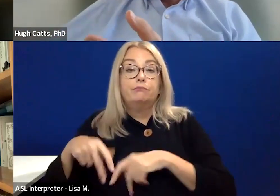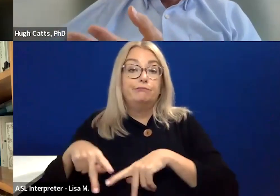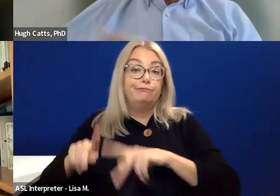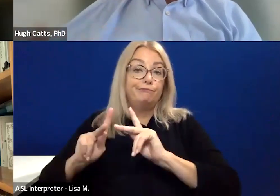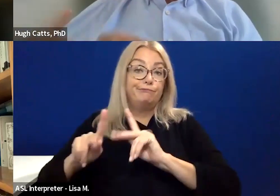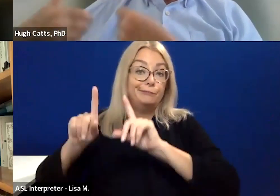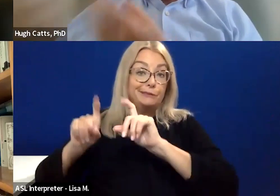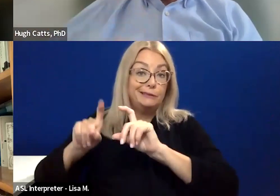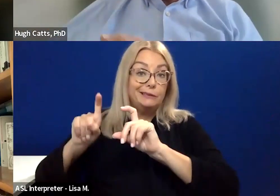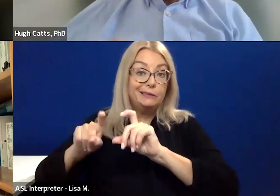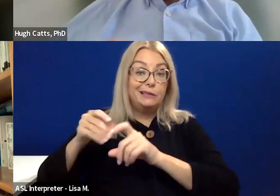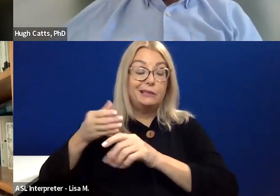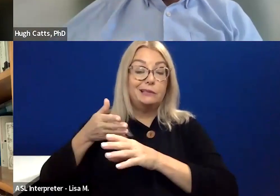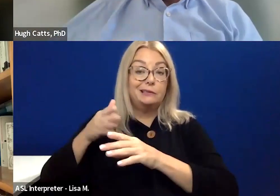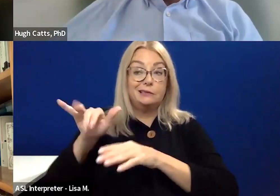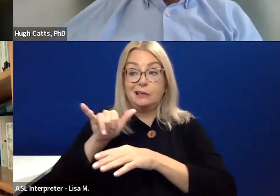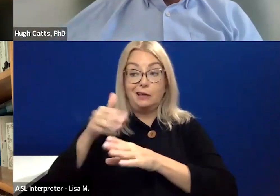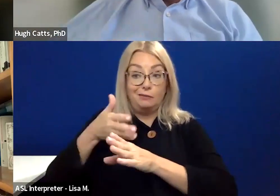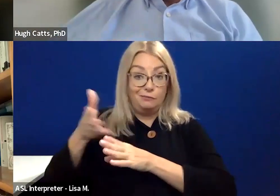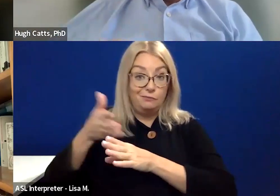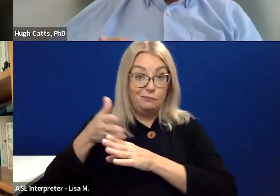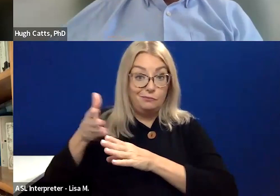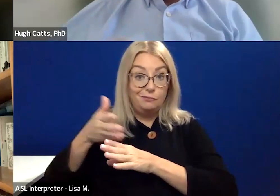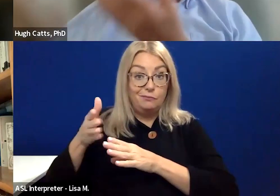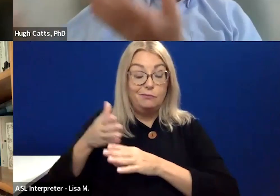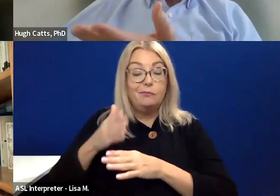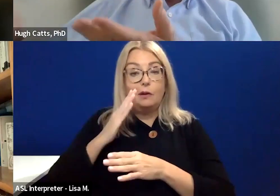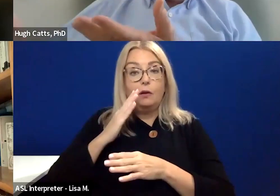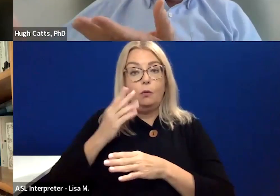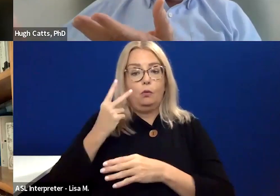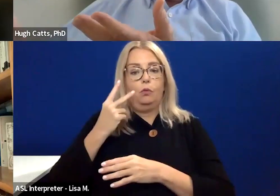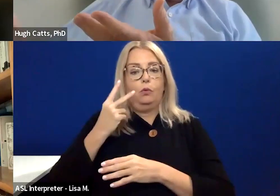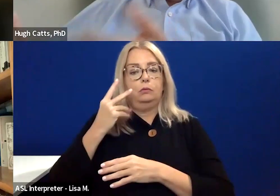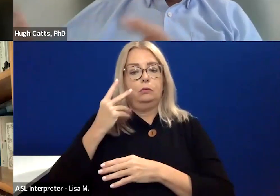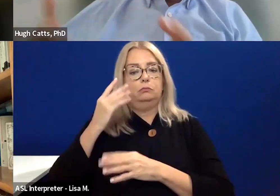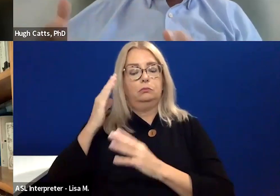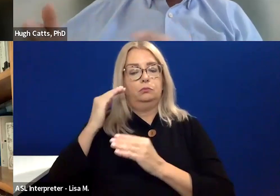you're likely to make progress there because they're going to learn knowledge but hopefully